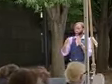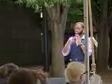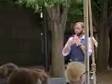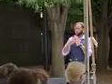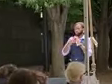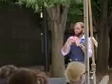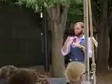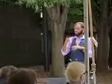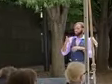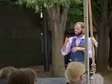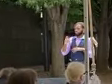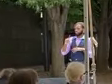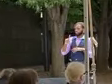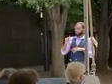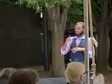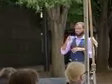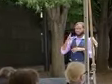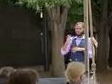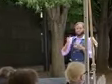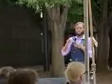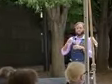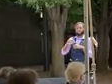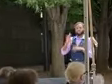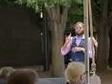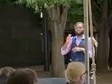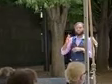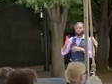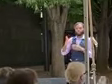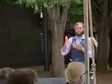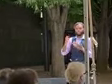of the Franklin Delano Roosevelt Memorial in the District of Columbia